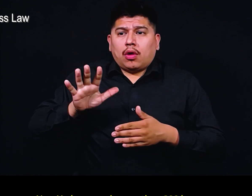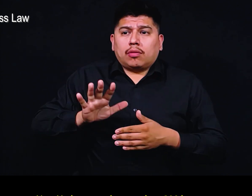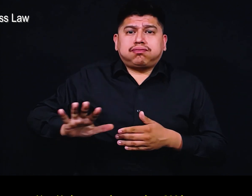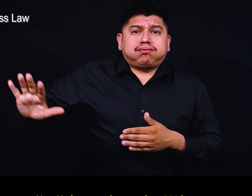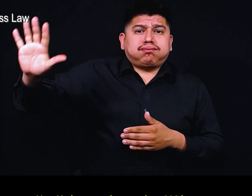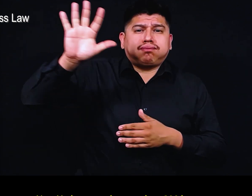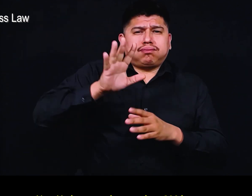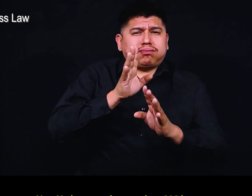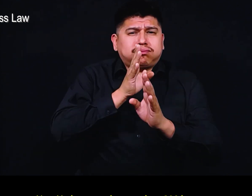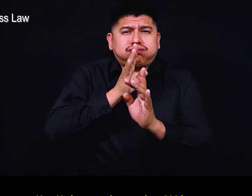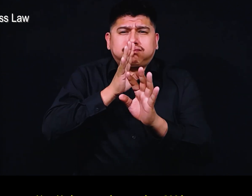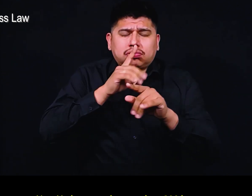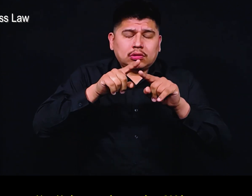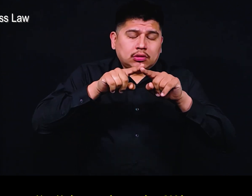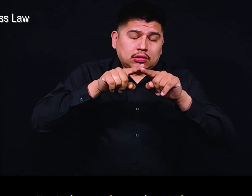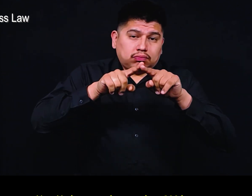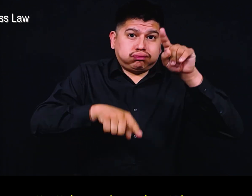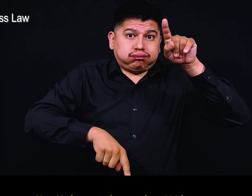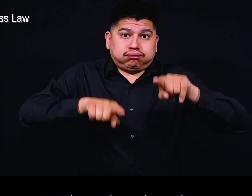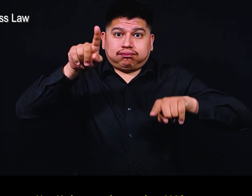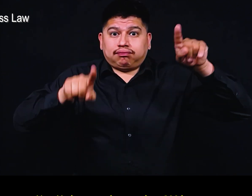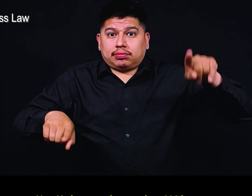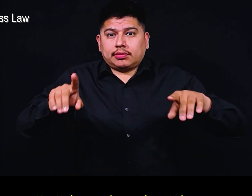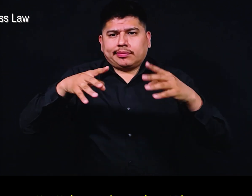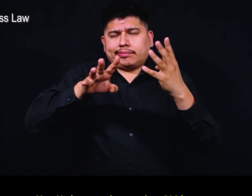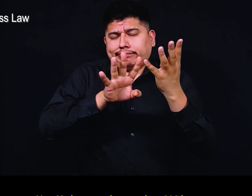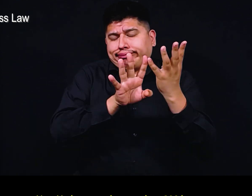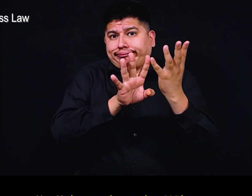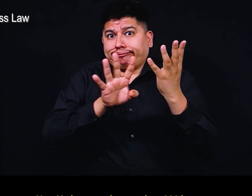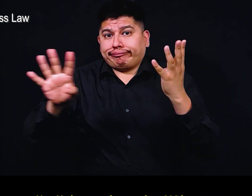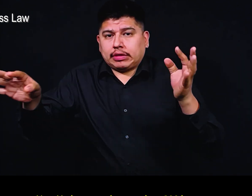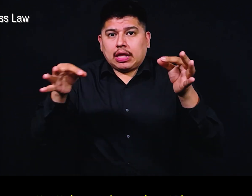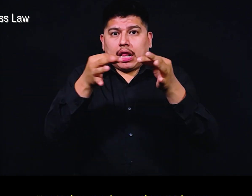New Yorkers speak more than 800 languages.